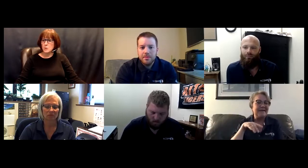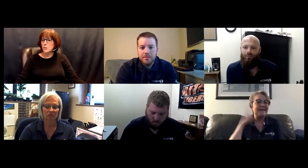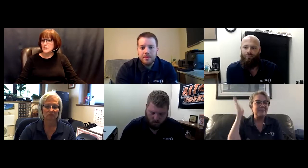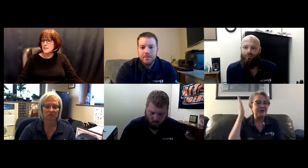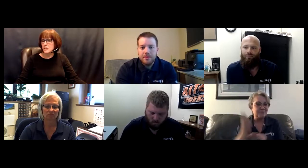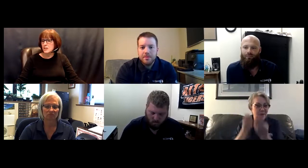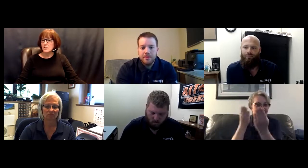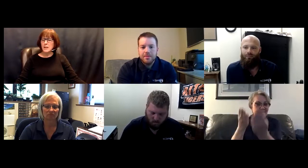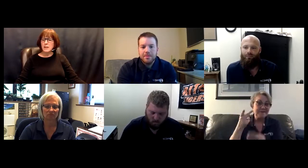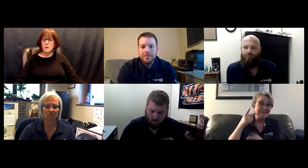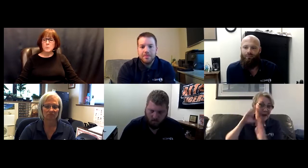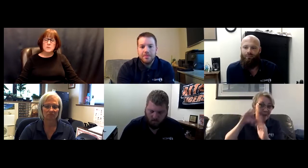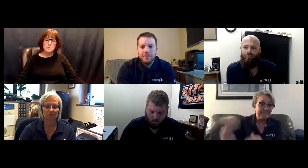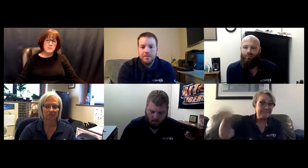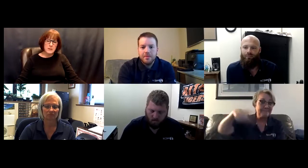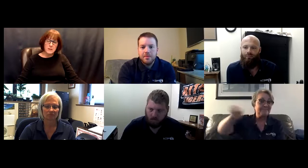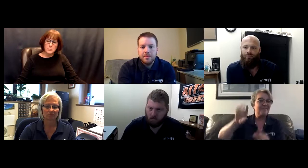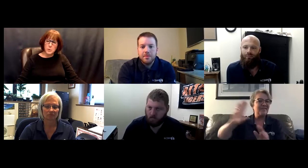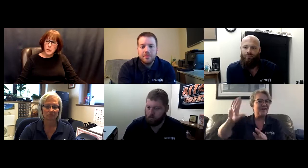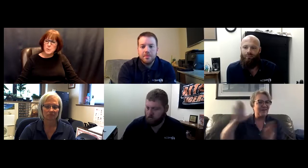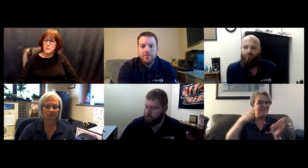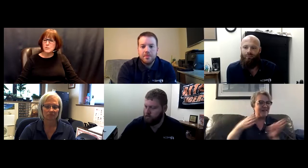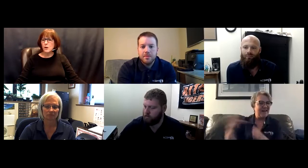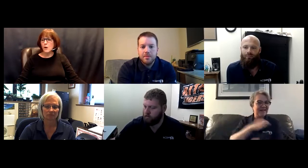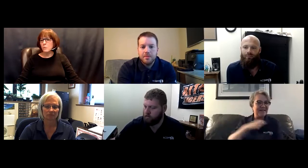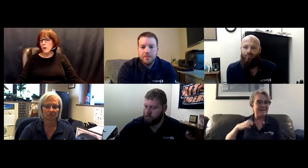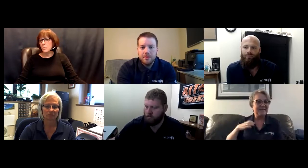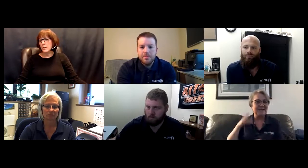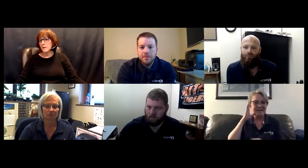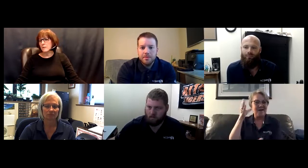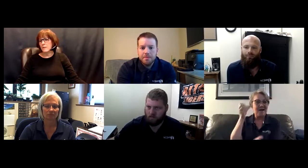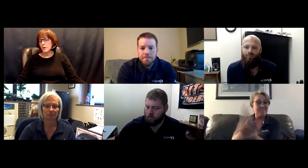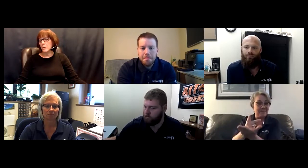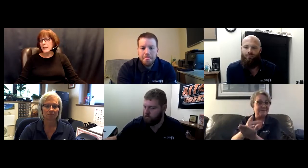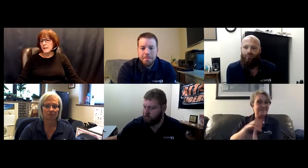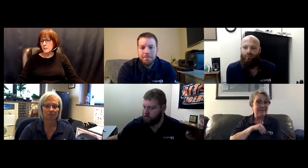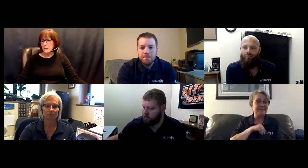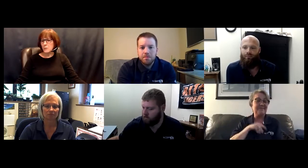presentation. You know submitting a proposal, hope hoping that their planning committee will